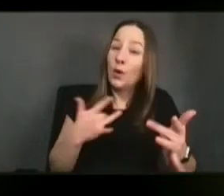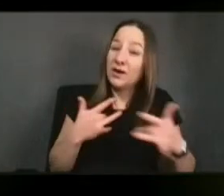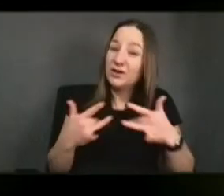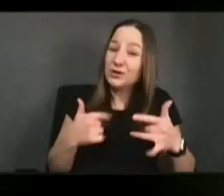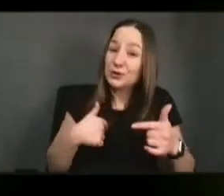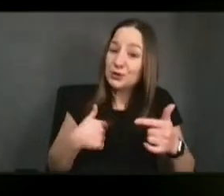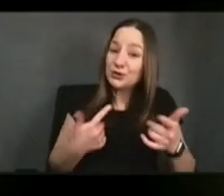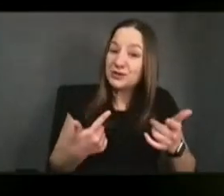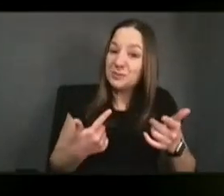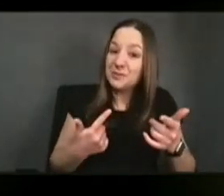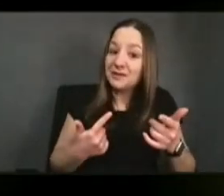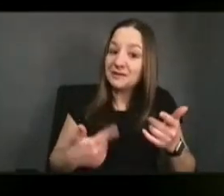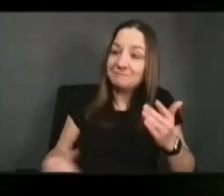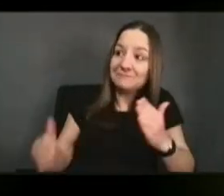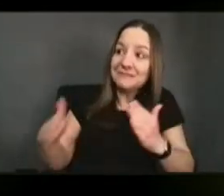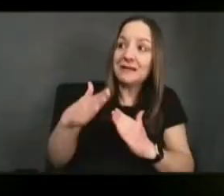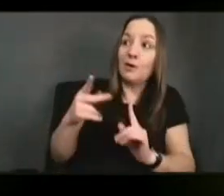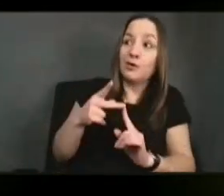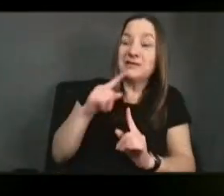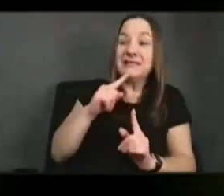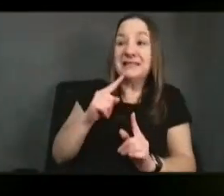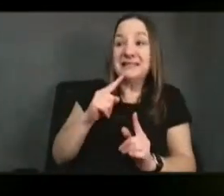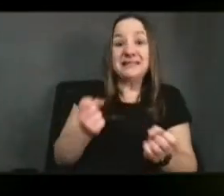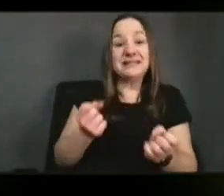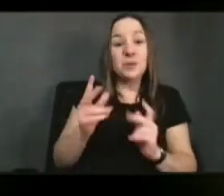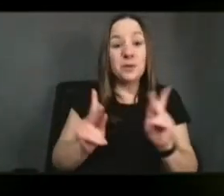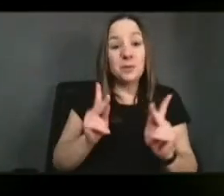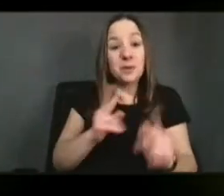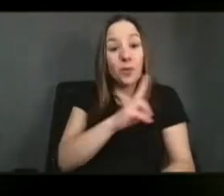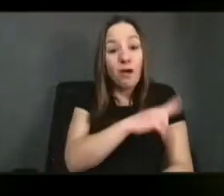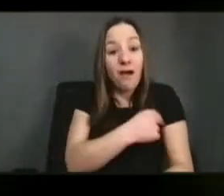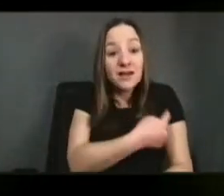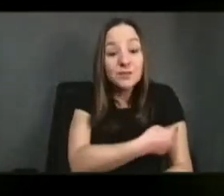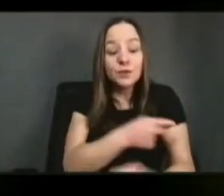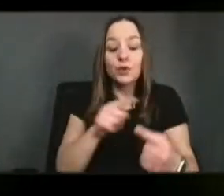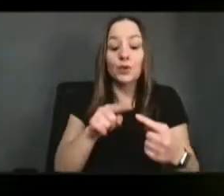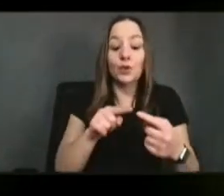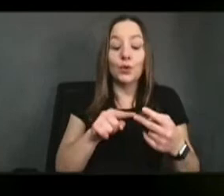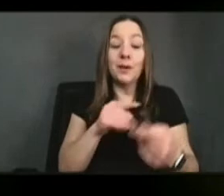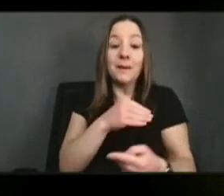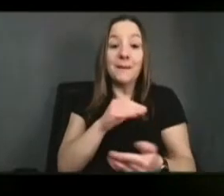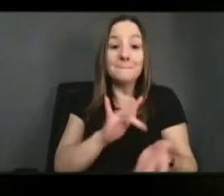would say at this point the things that concern me. Most of the people focus on the